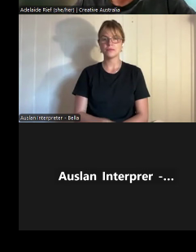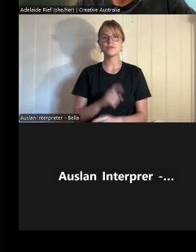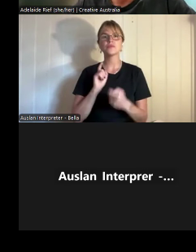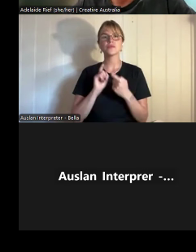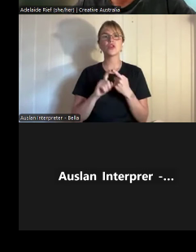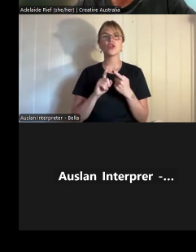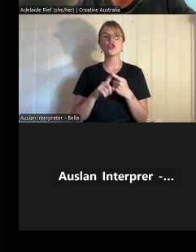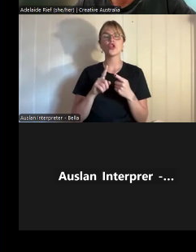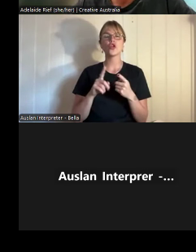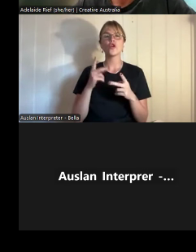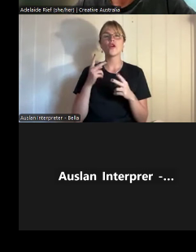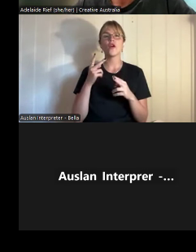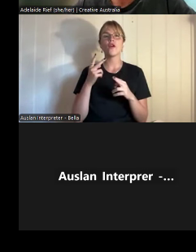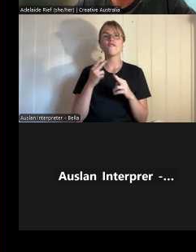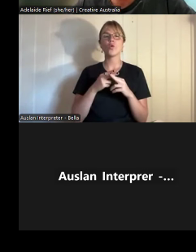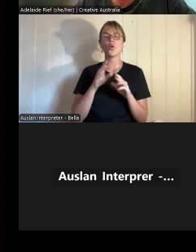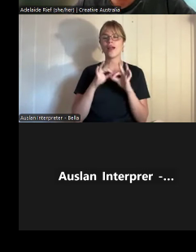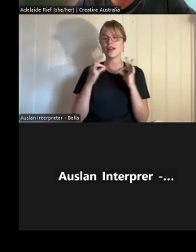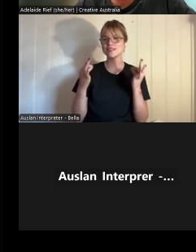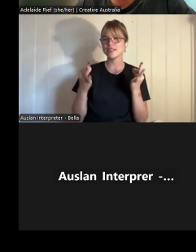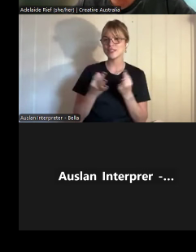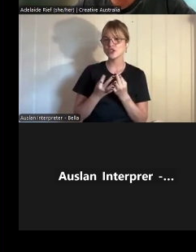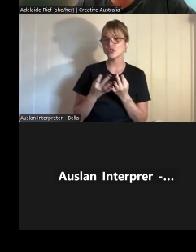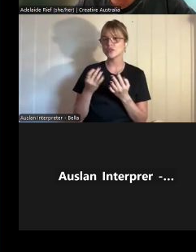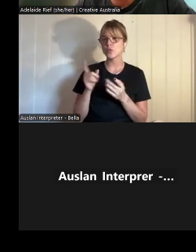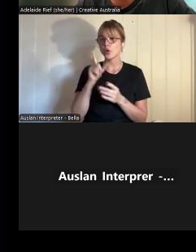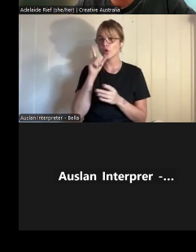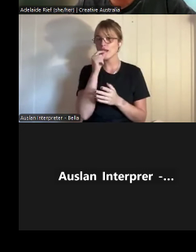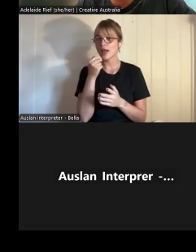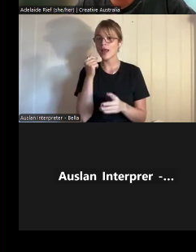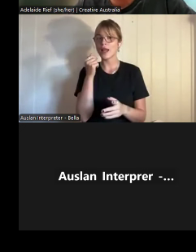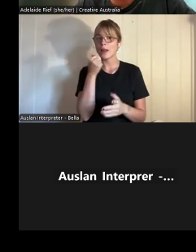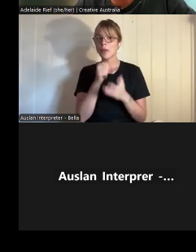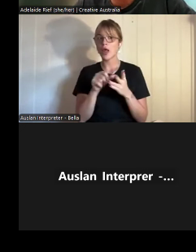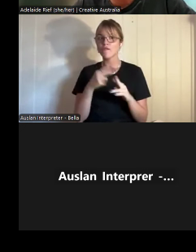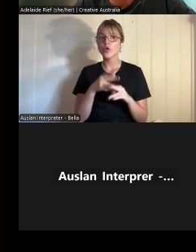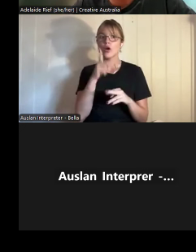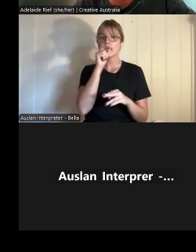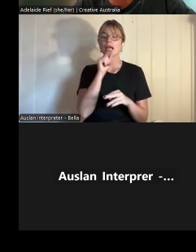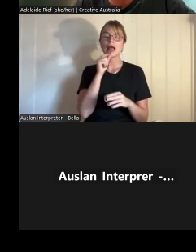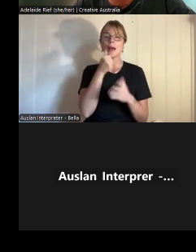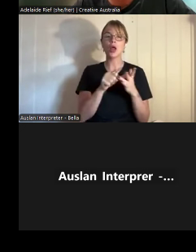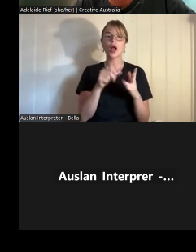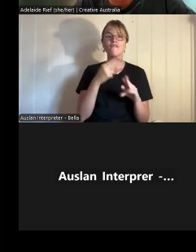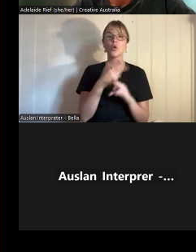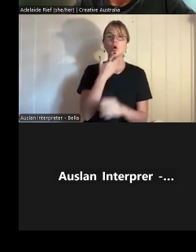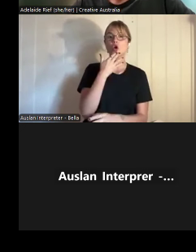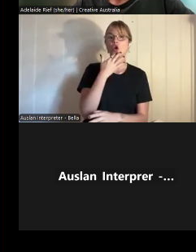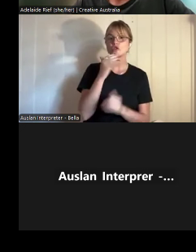can apply for, as I've said you can apply for the cost of training courses course or courses